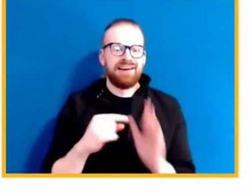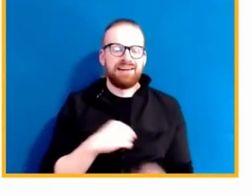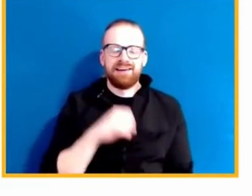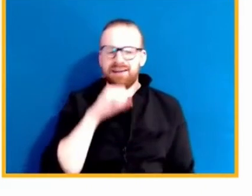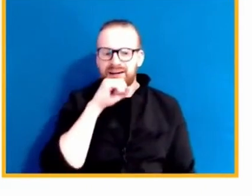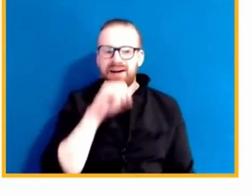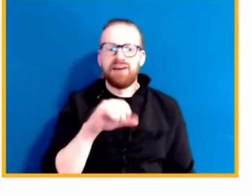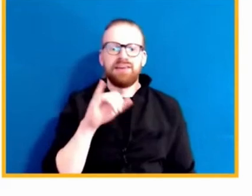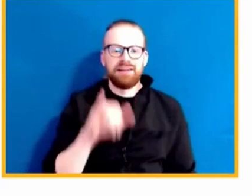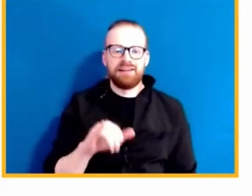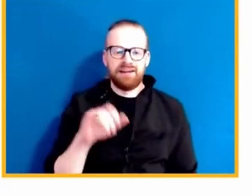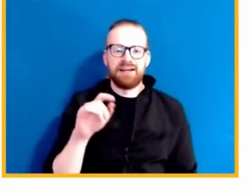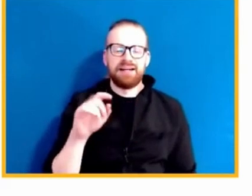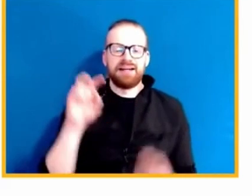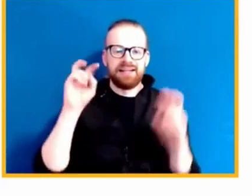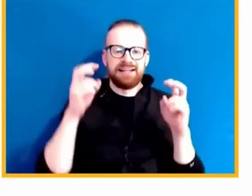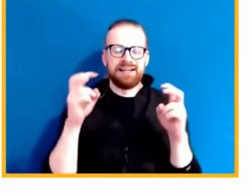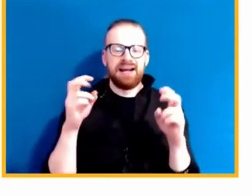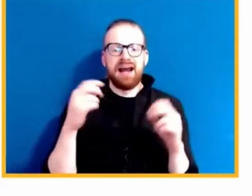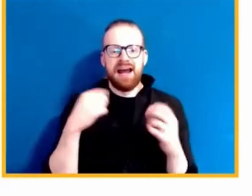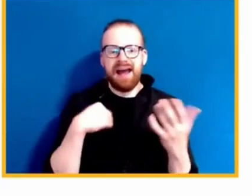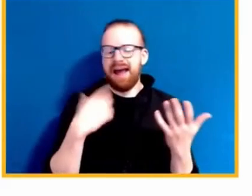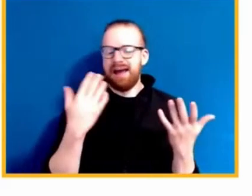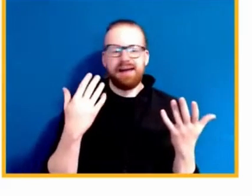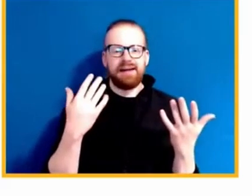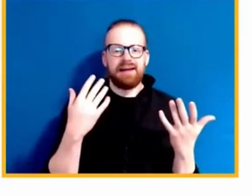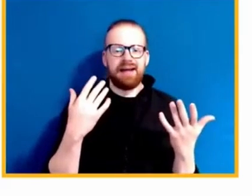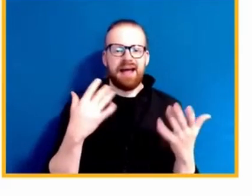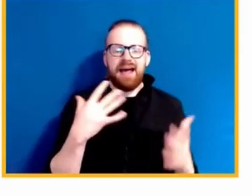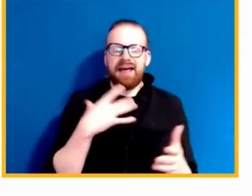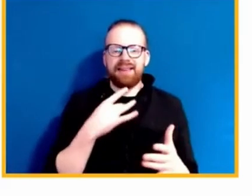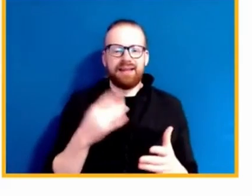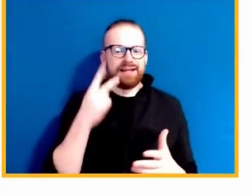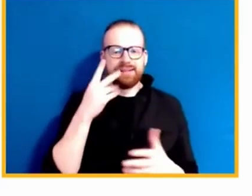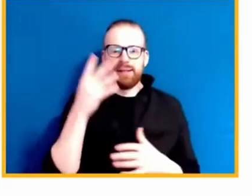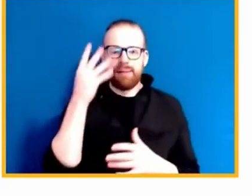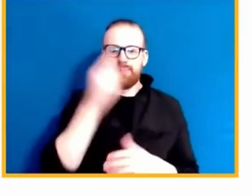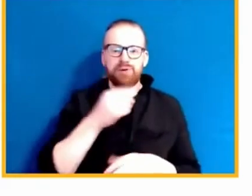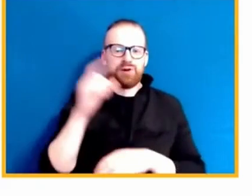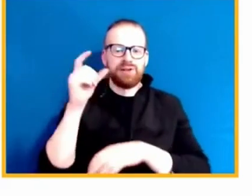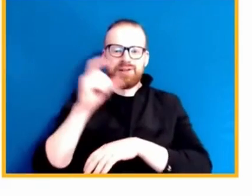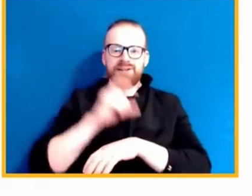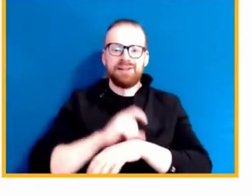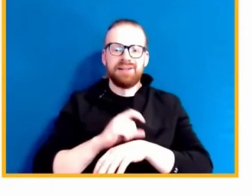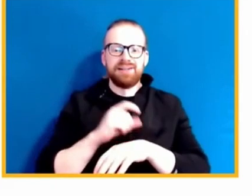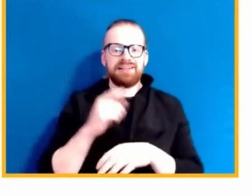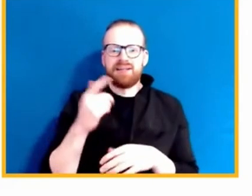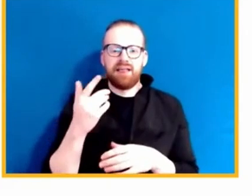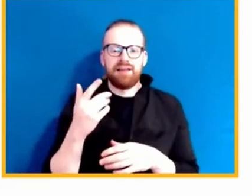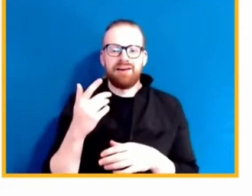that kind of theme because, I don't know, I just, I like looking at pretty sunsets and long walks on the beach and,